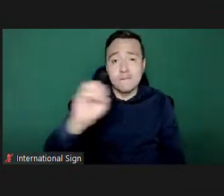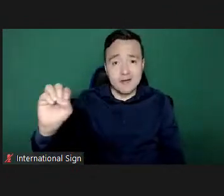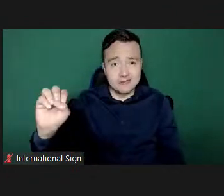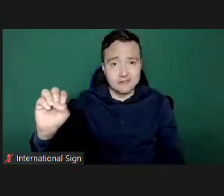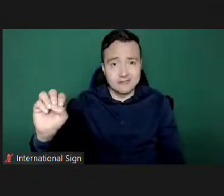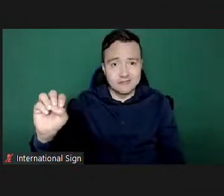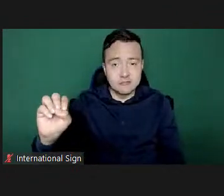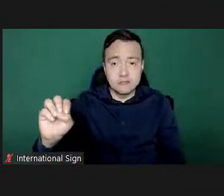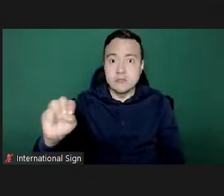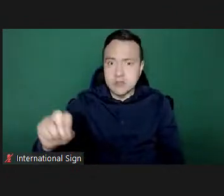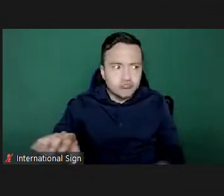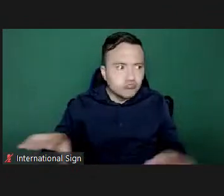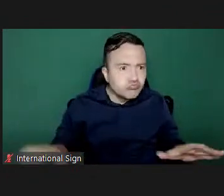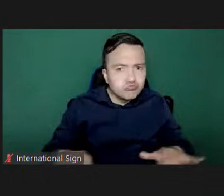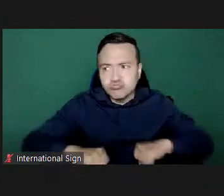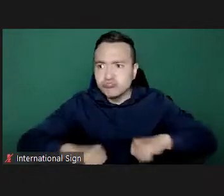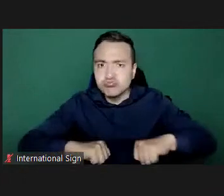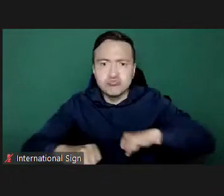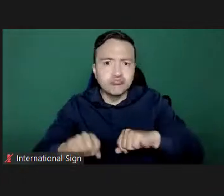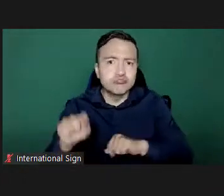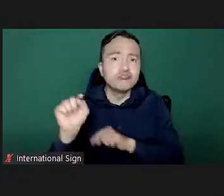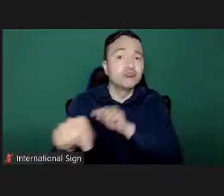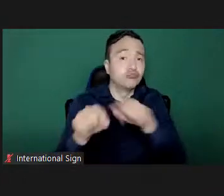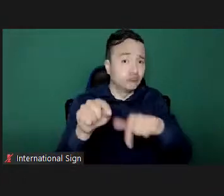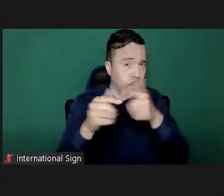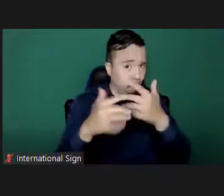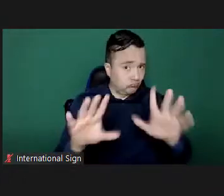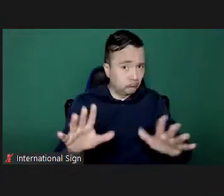reconfiguring our organizational chart.